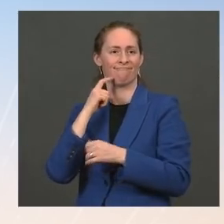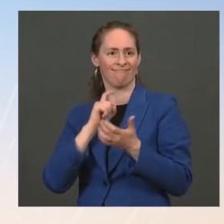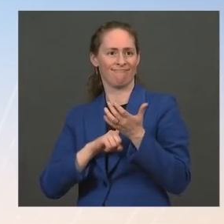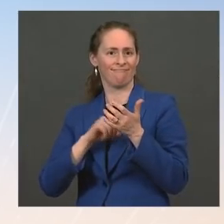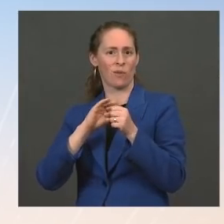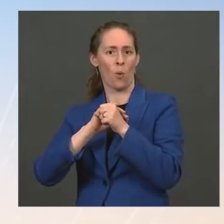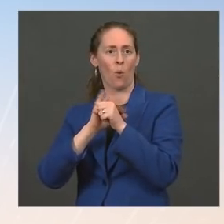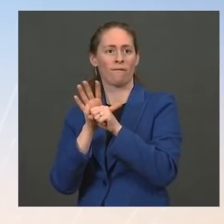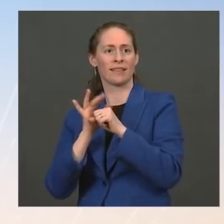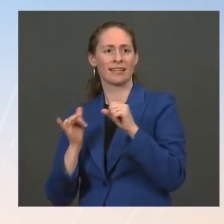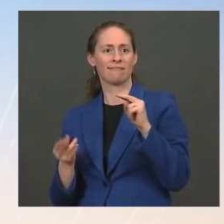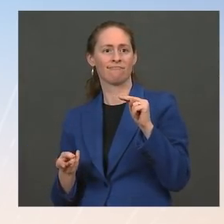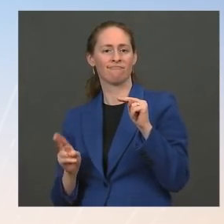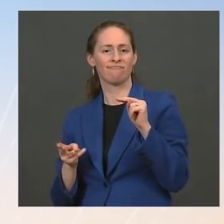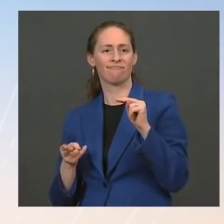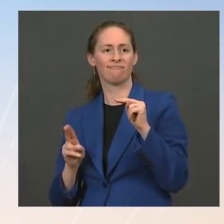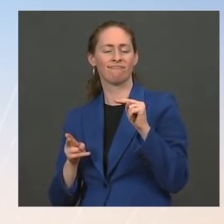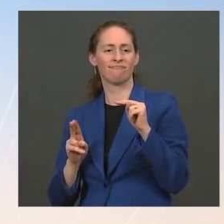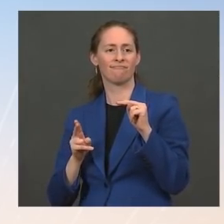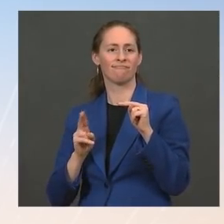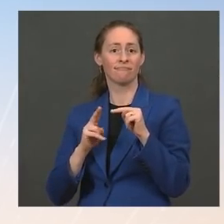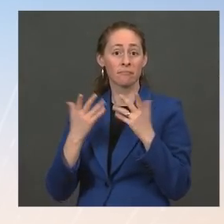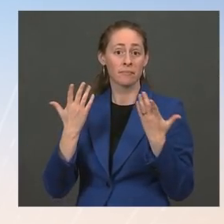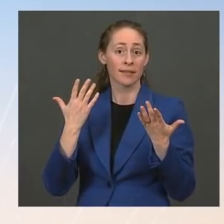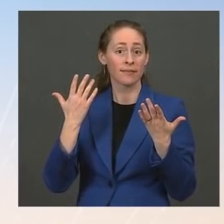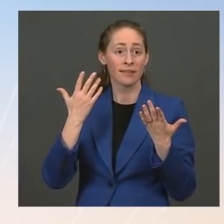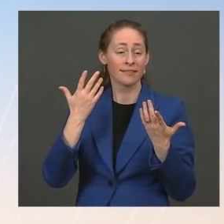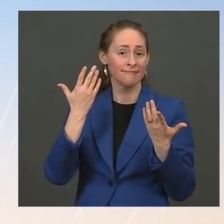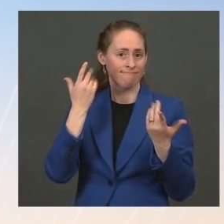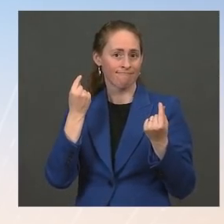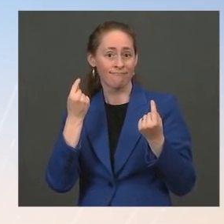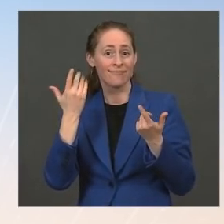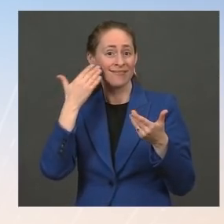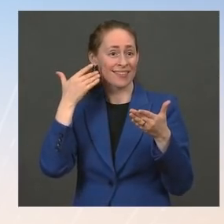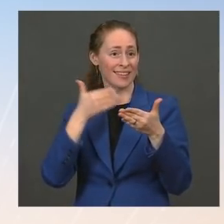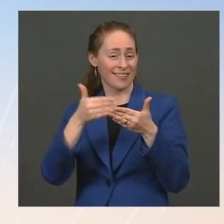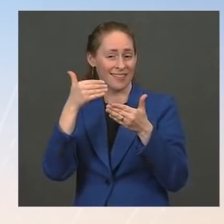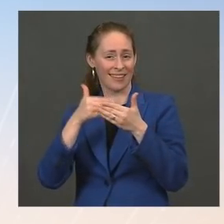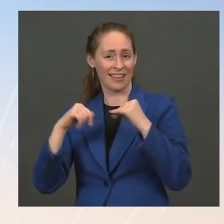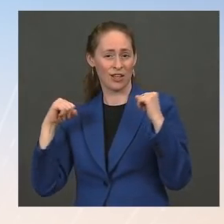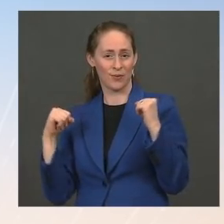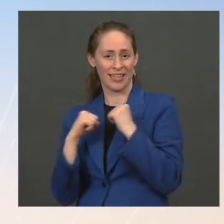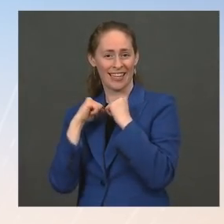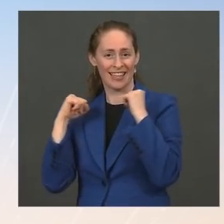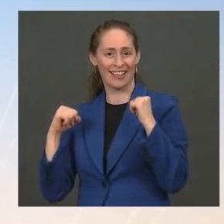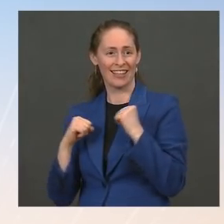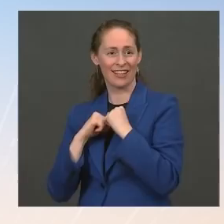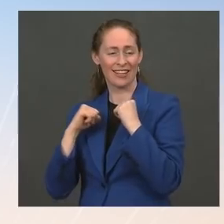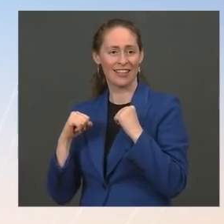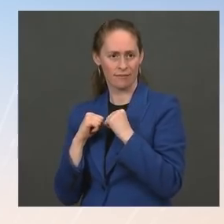If people are experiencing symptoms and they get tested, should they have an expectation that their tests will be in some way